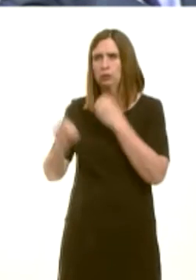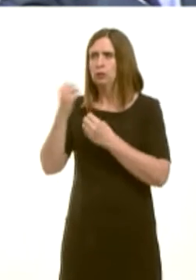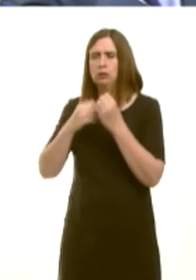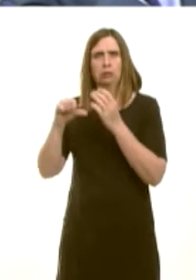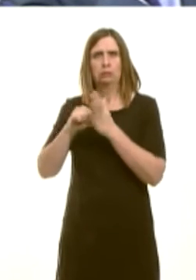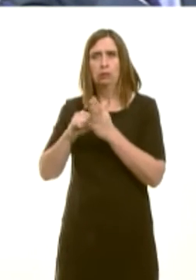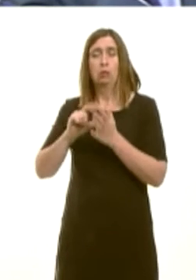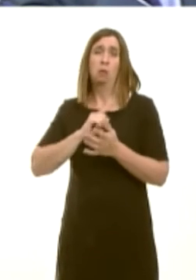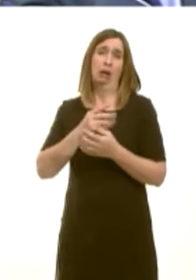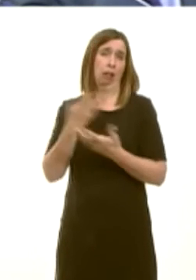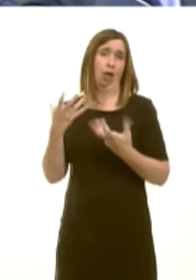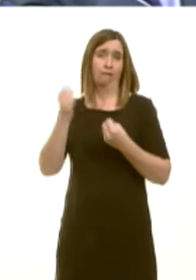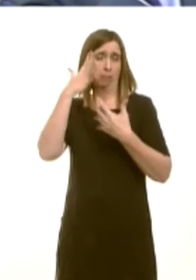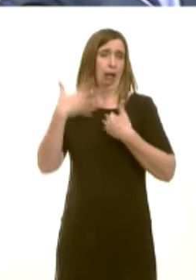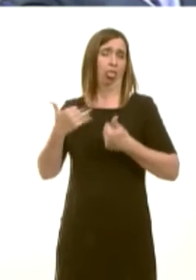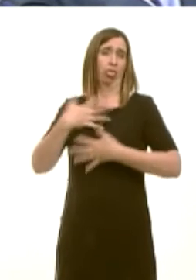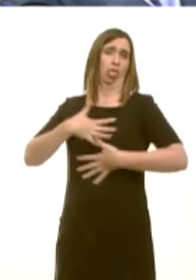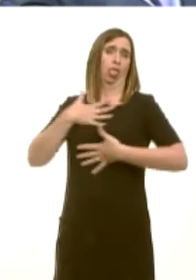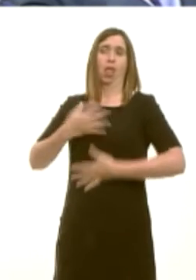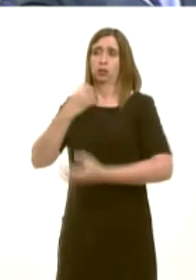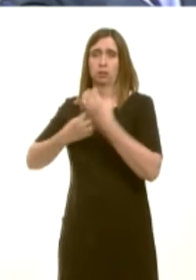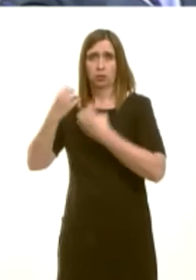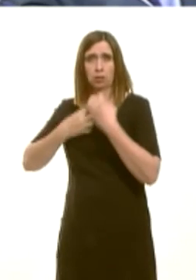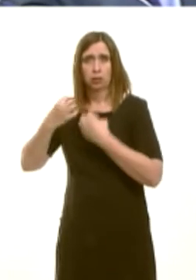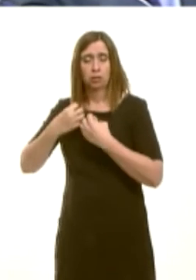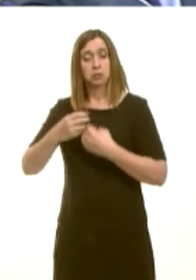of mental health problems. There are young people in my own constituency who are currently